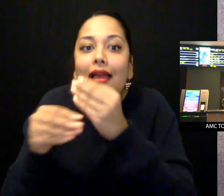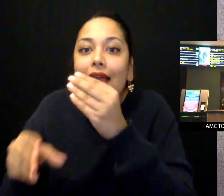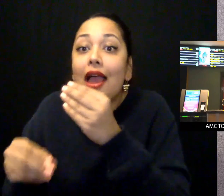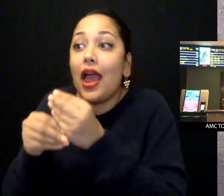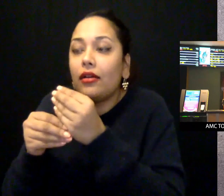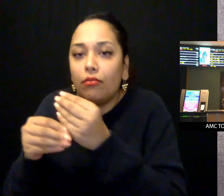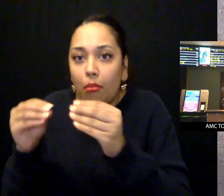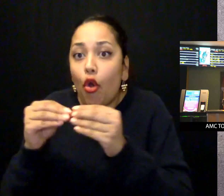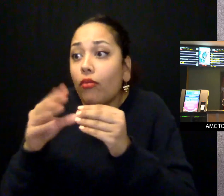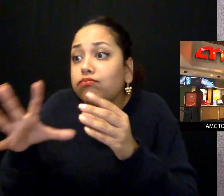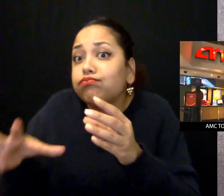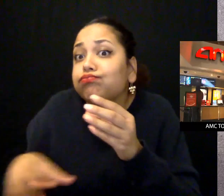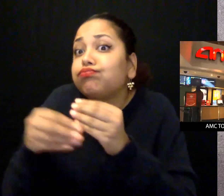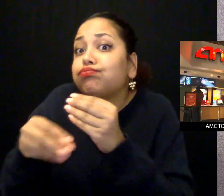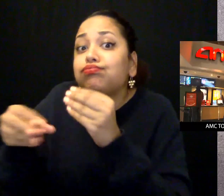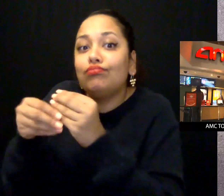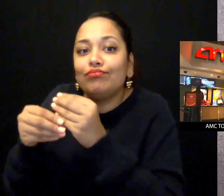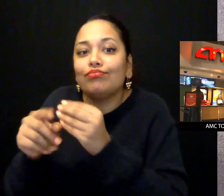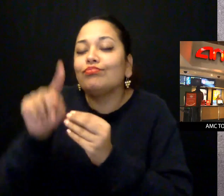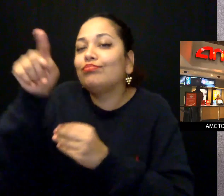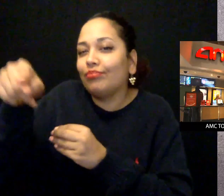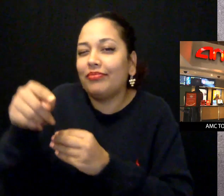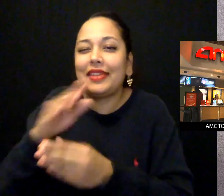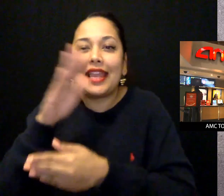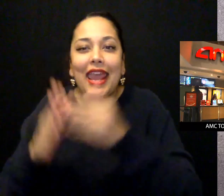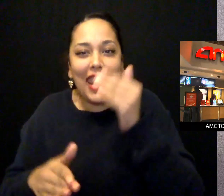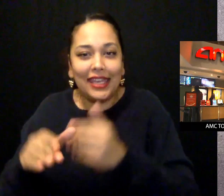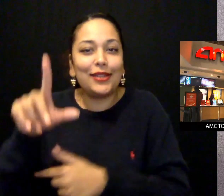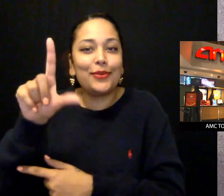with more being added by the end of the year